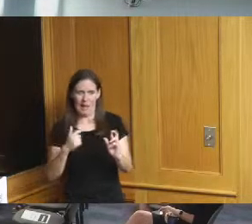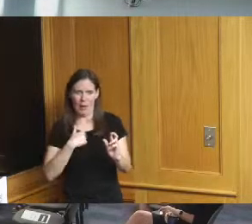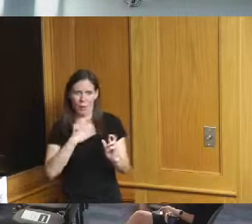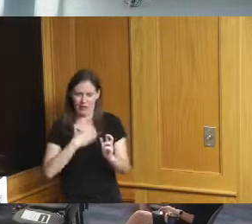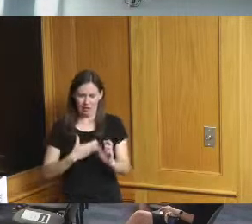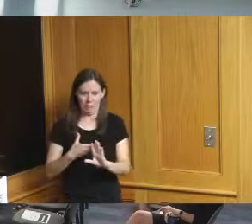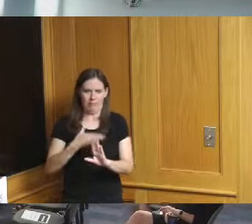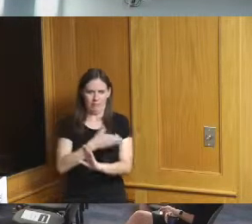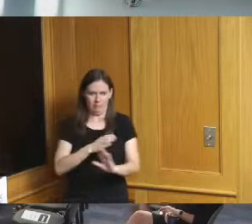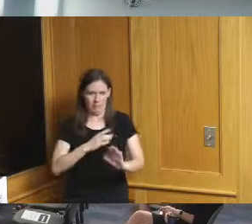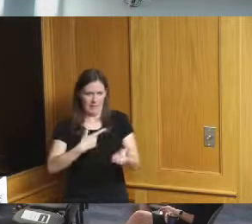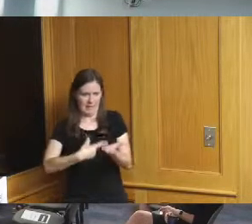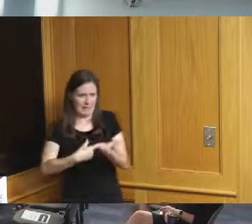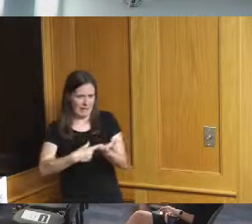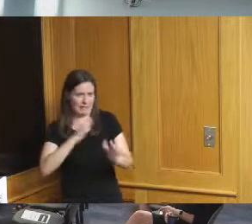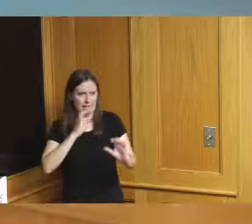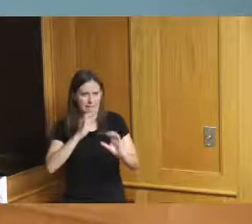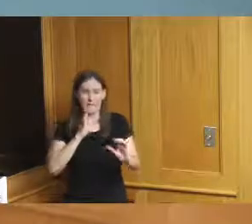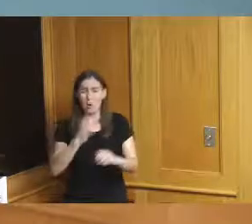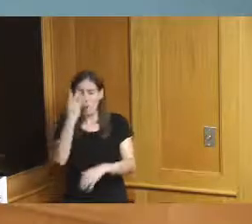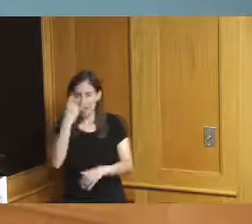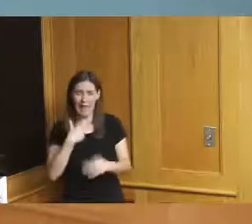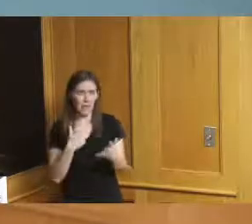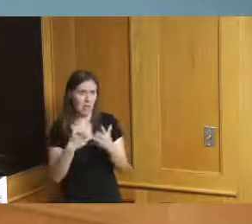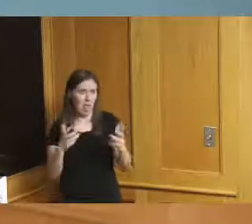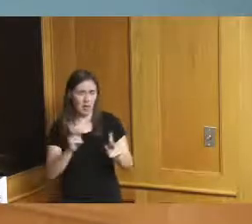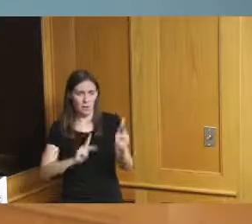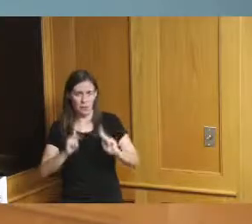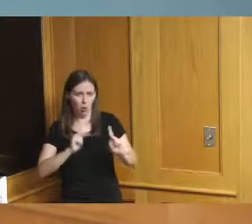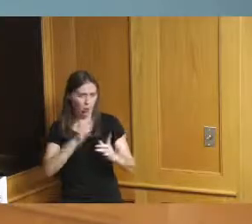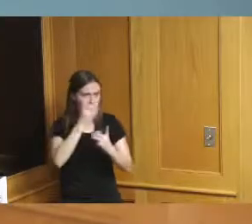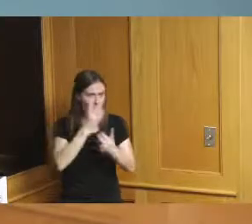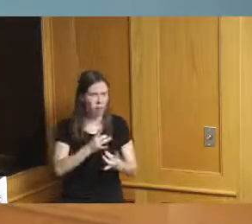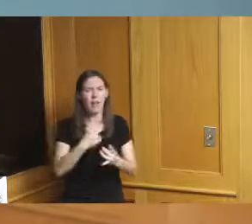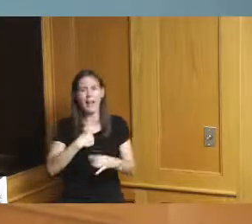i can tell you i got a lot of people so what i think will be good back to what you were saying